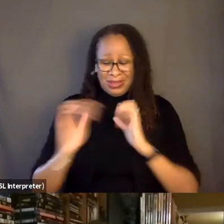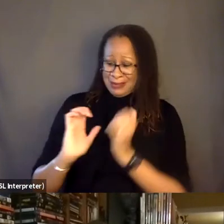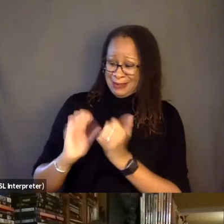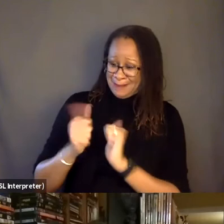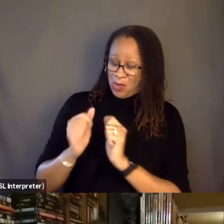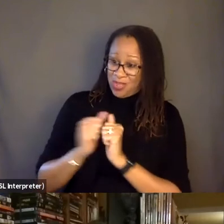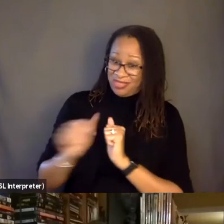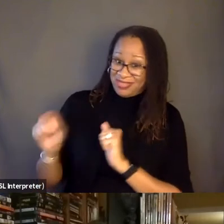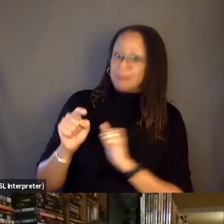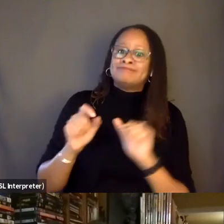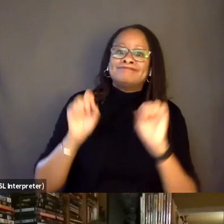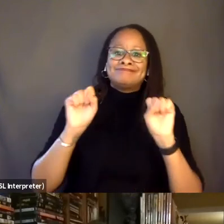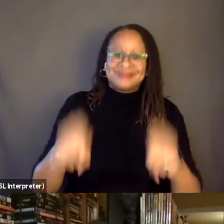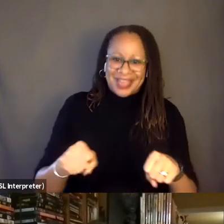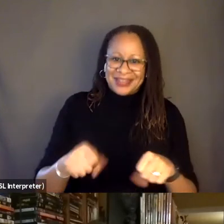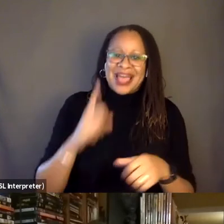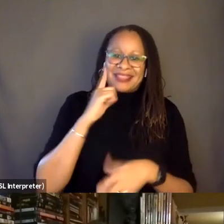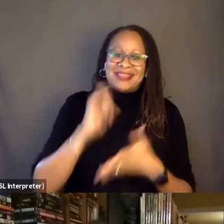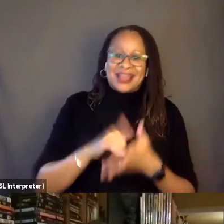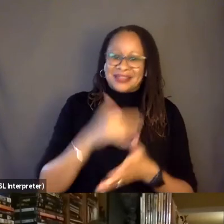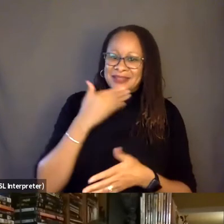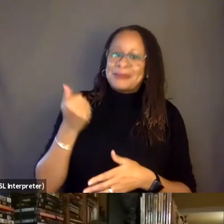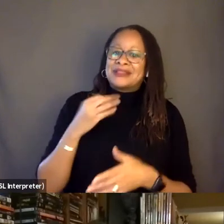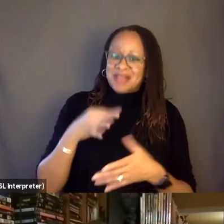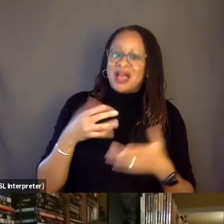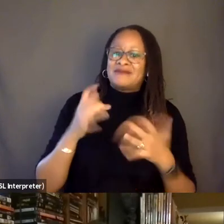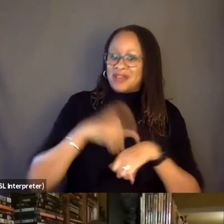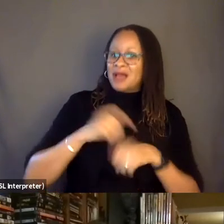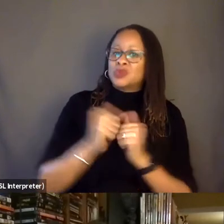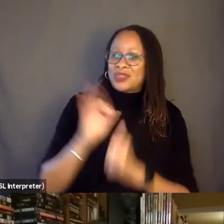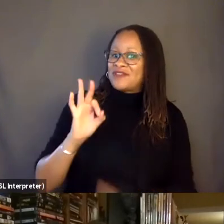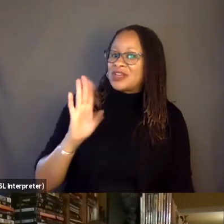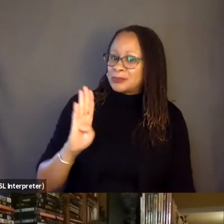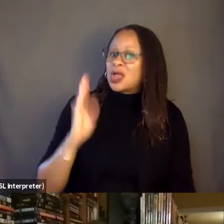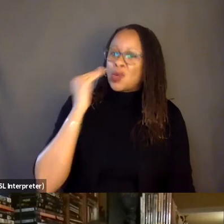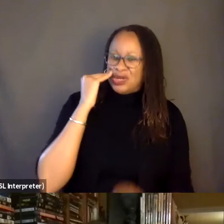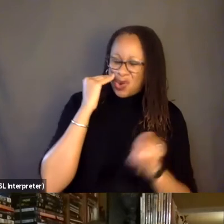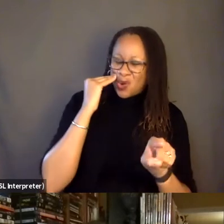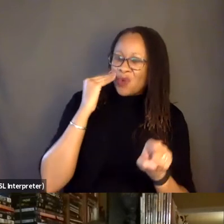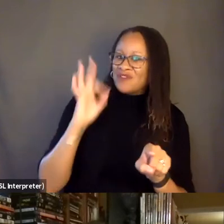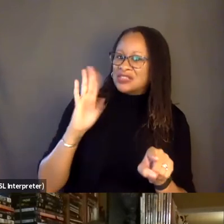And that was, I think the best of times with Facebook. We knew Facebook better than Facebook did.